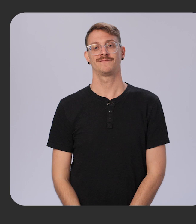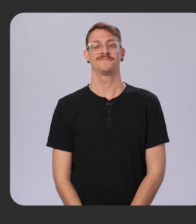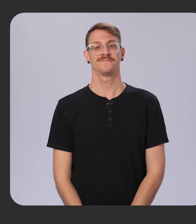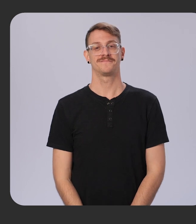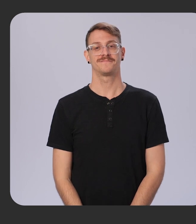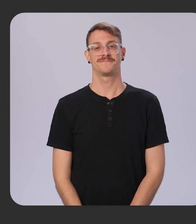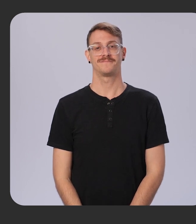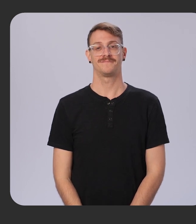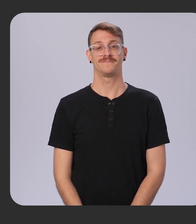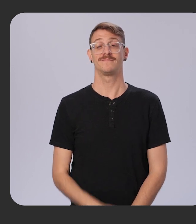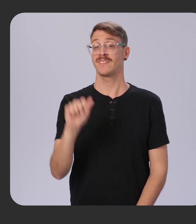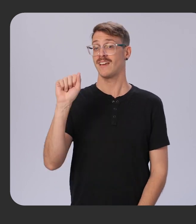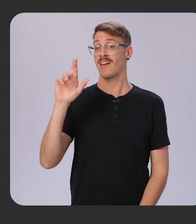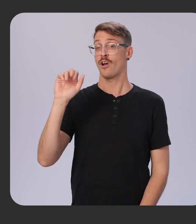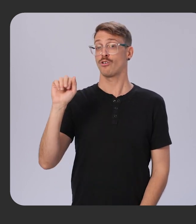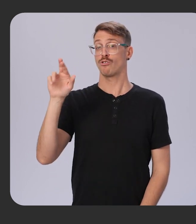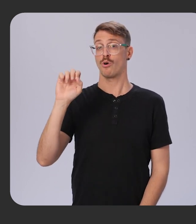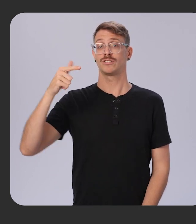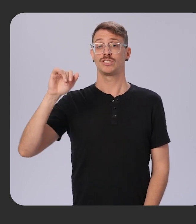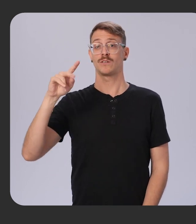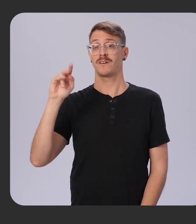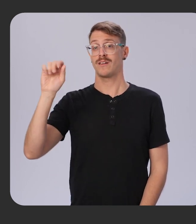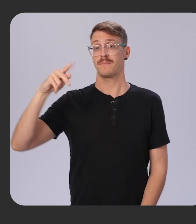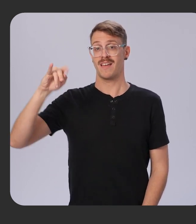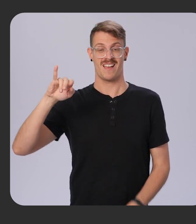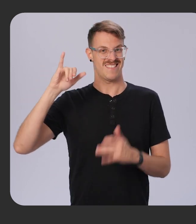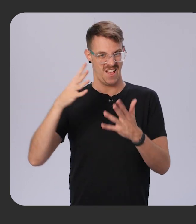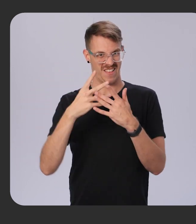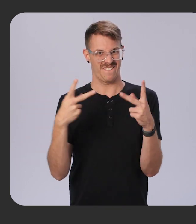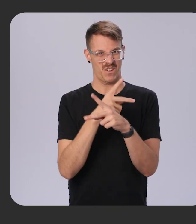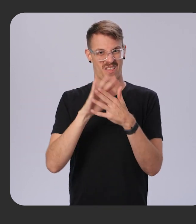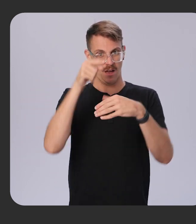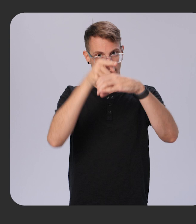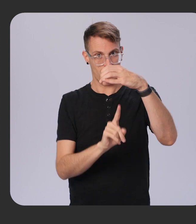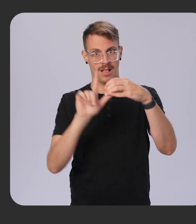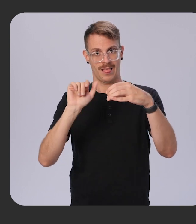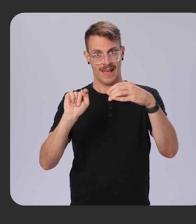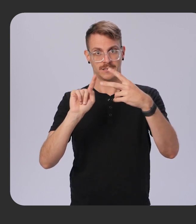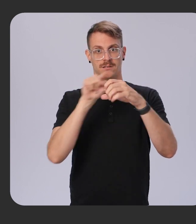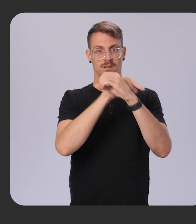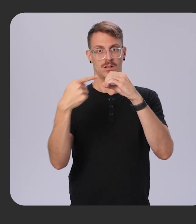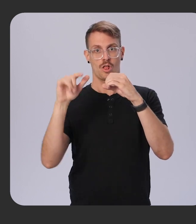With the ARCore Geospatial API, AR apps can now calculate the latitude, longitude, altitude,